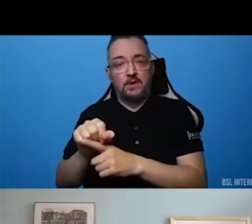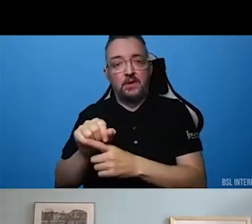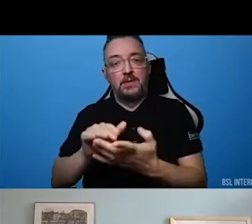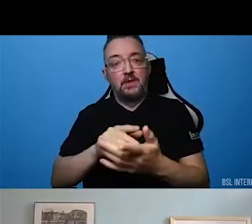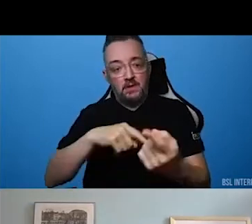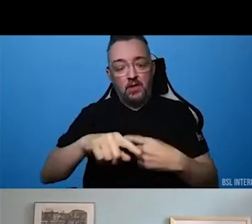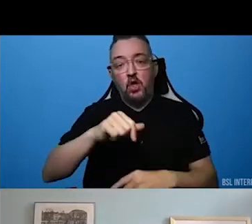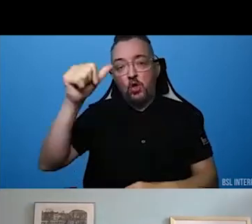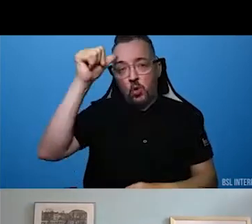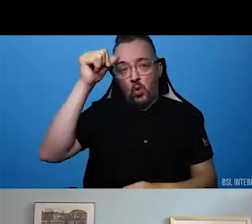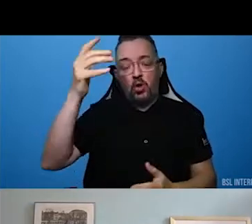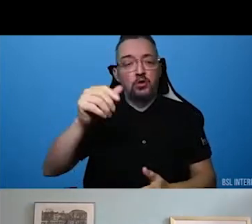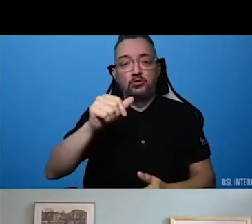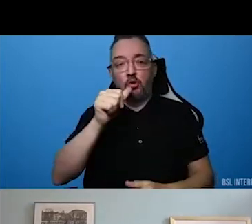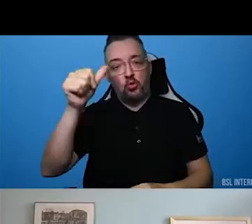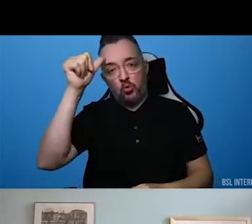and not knowing all at once.